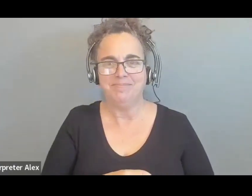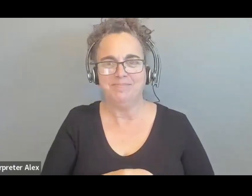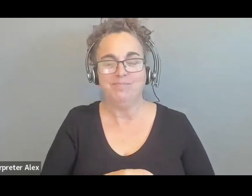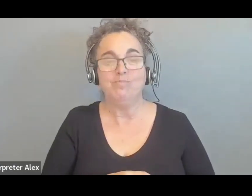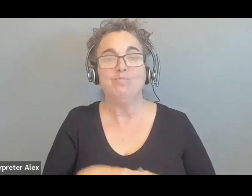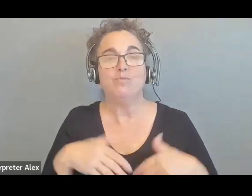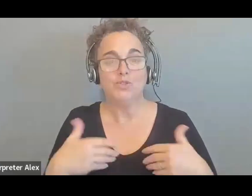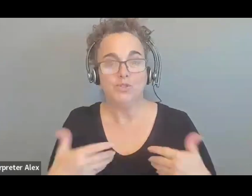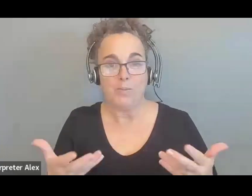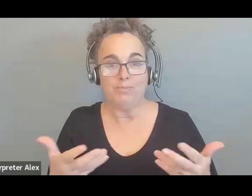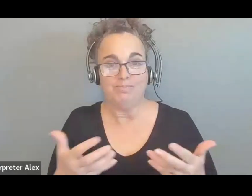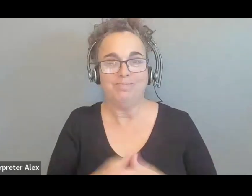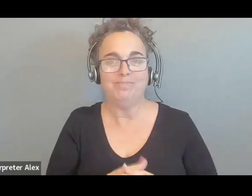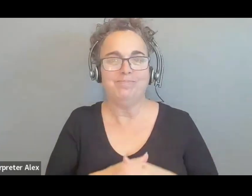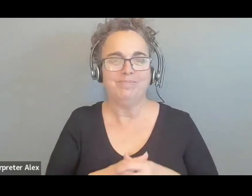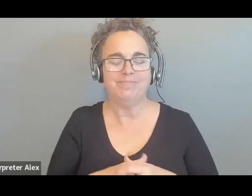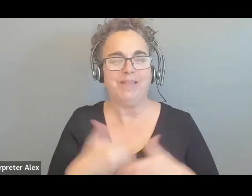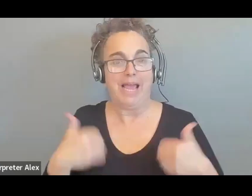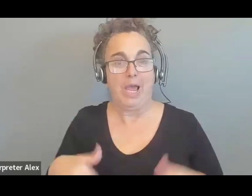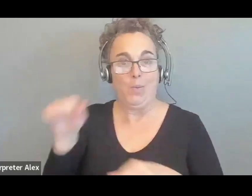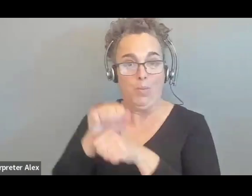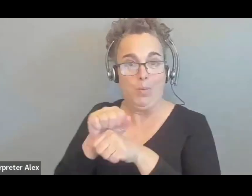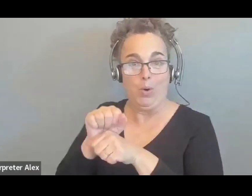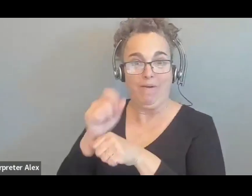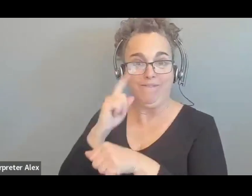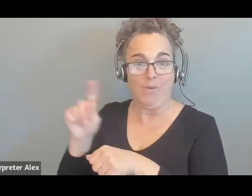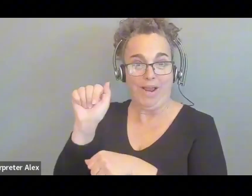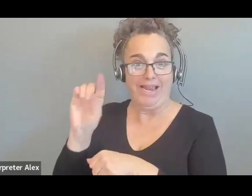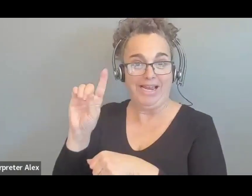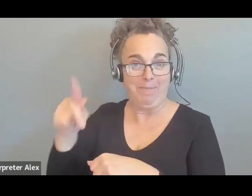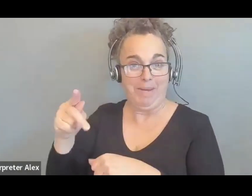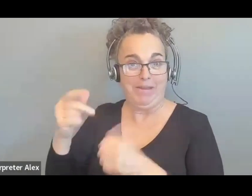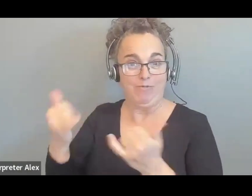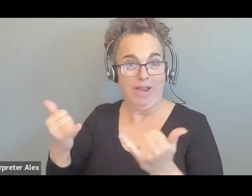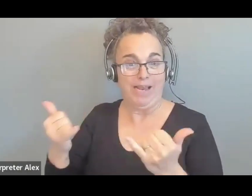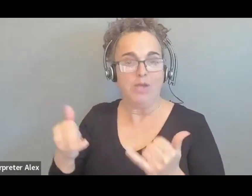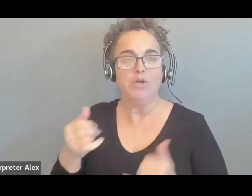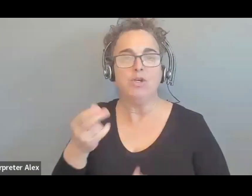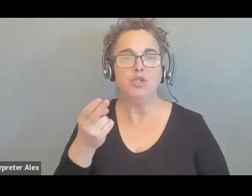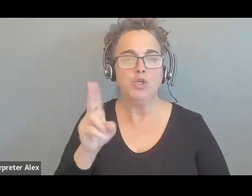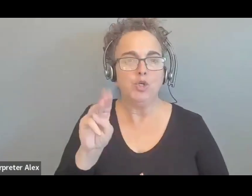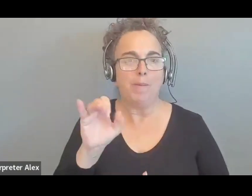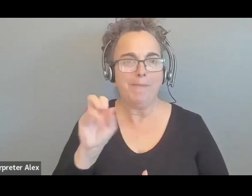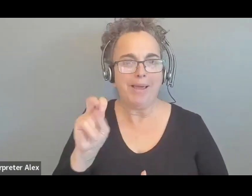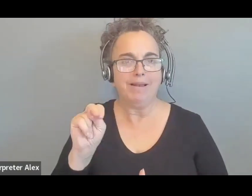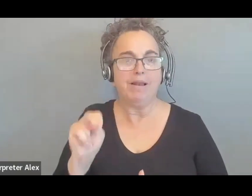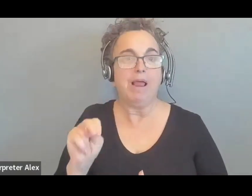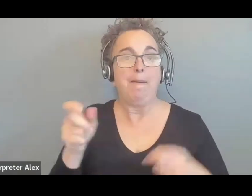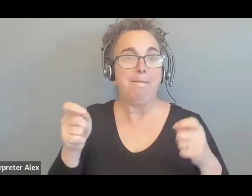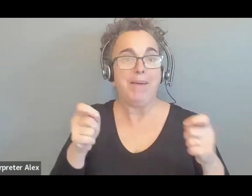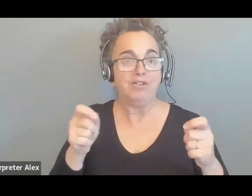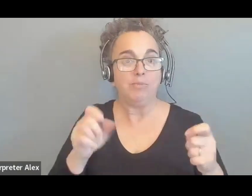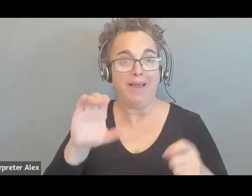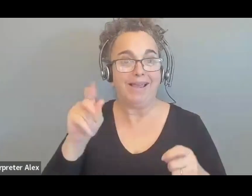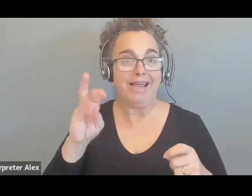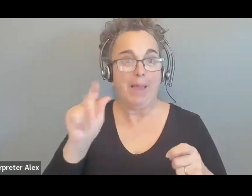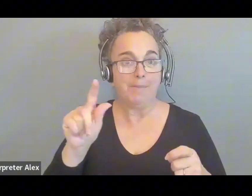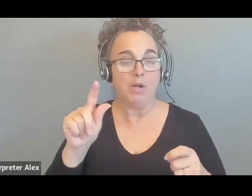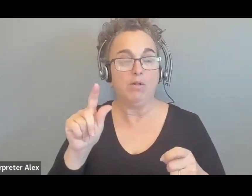So I work for ADP right now, which is really a human capital management software organization. We pay a lot of people globally,